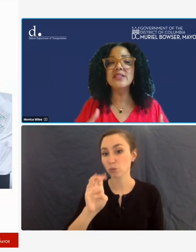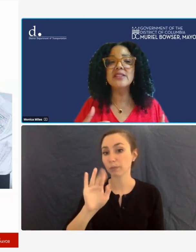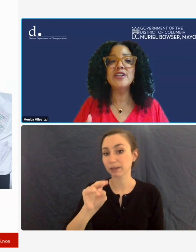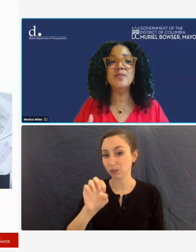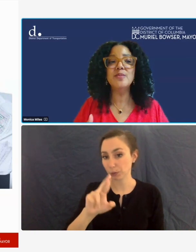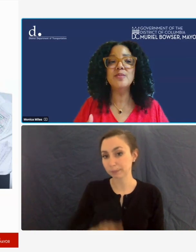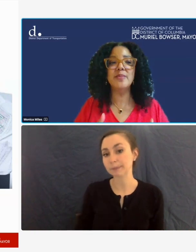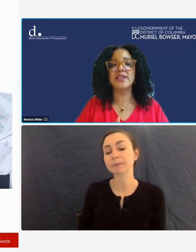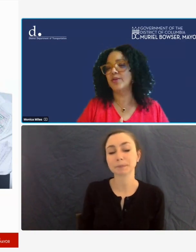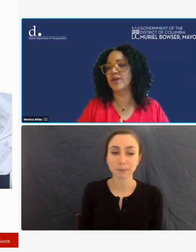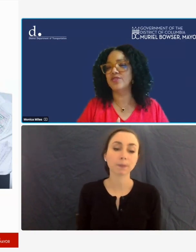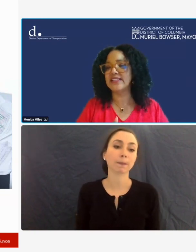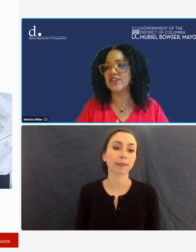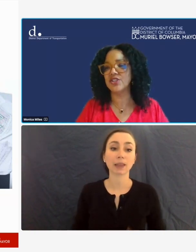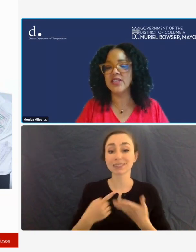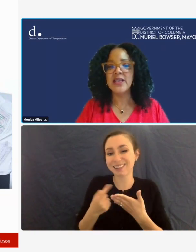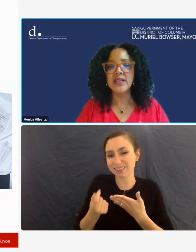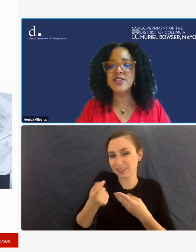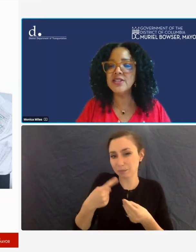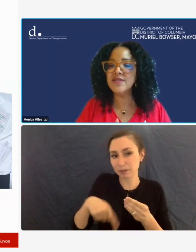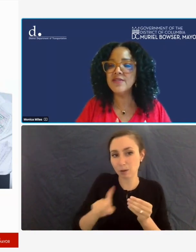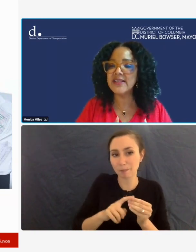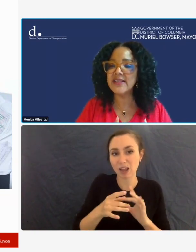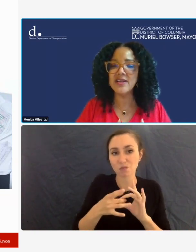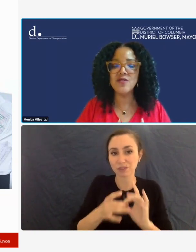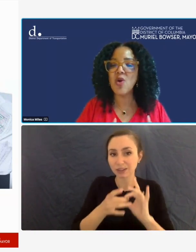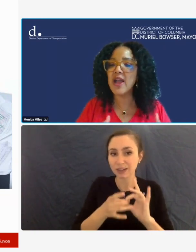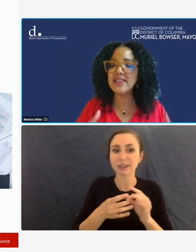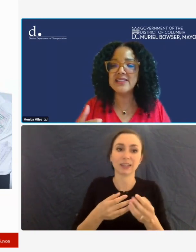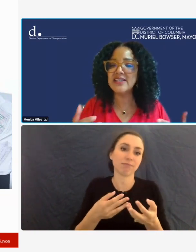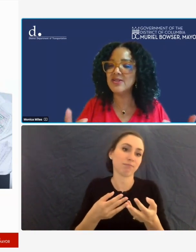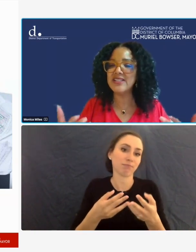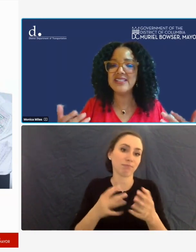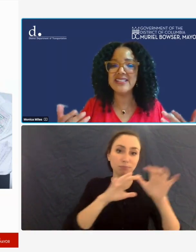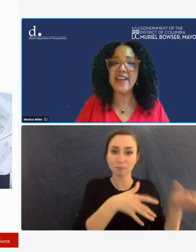a little bit about related party transactions just to give you an idea of why the dots care